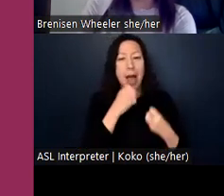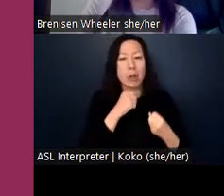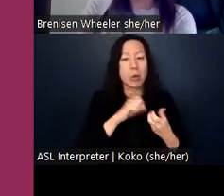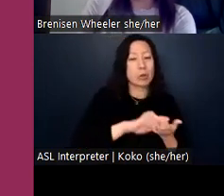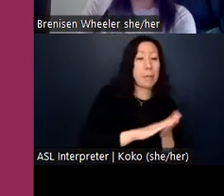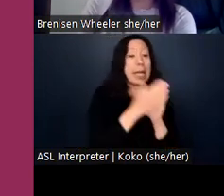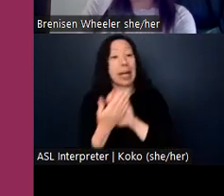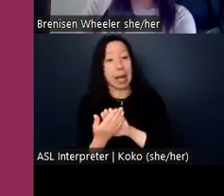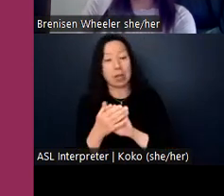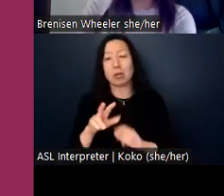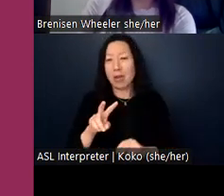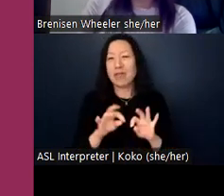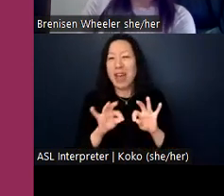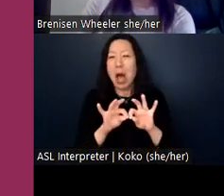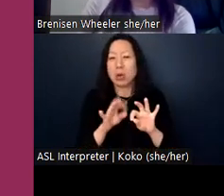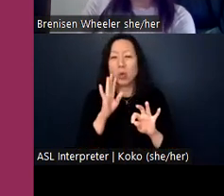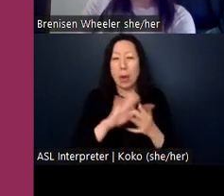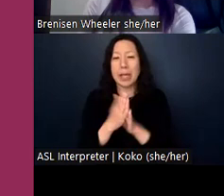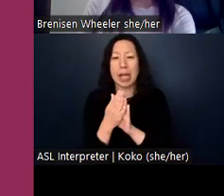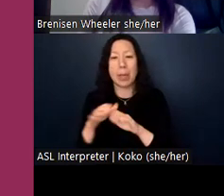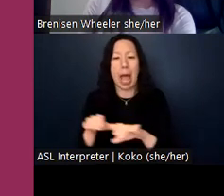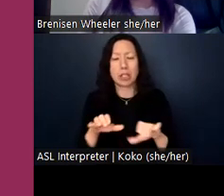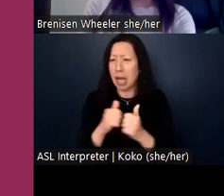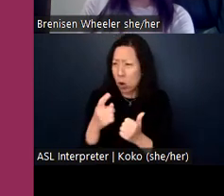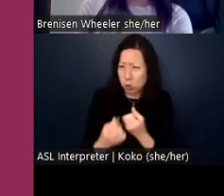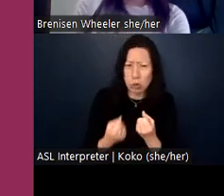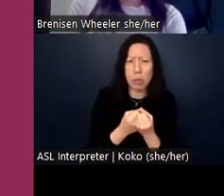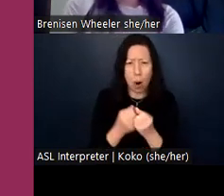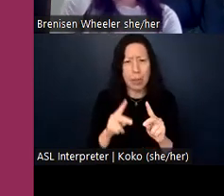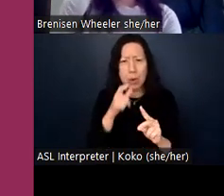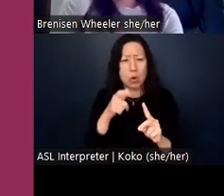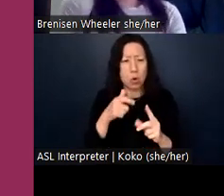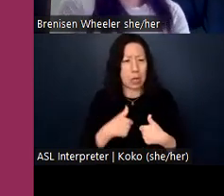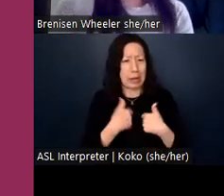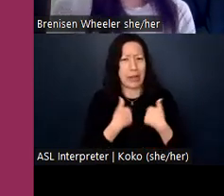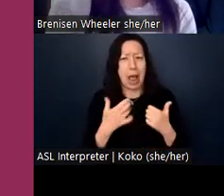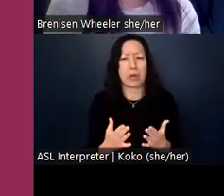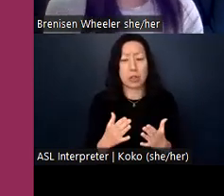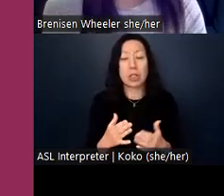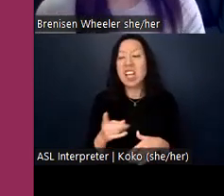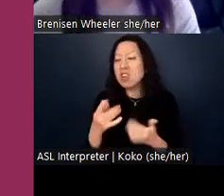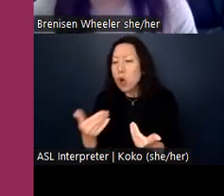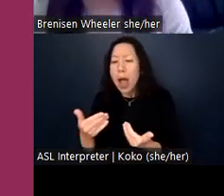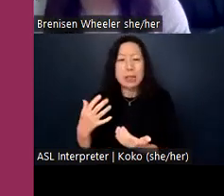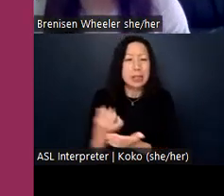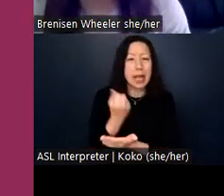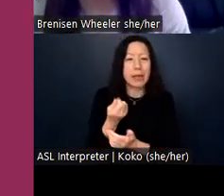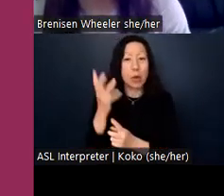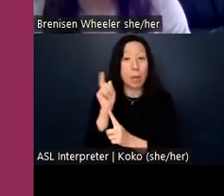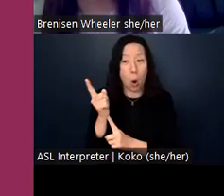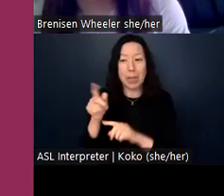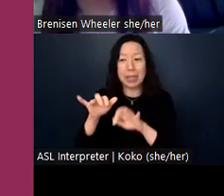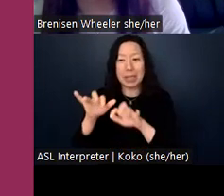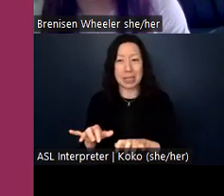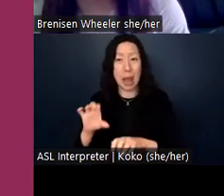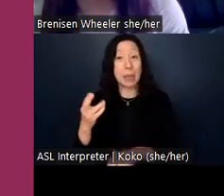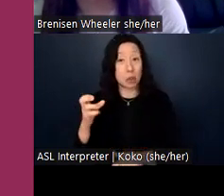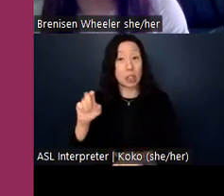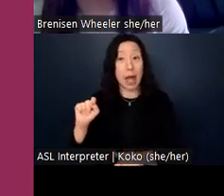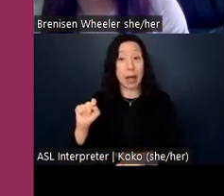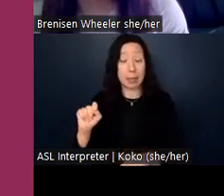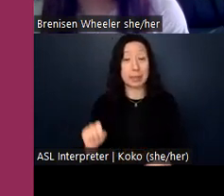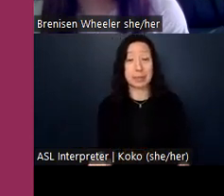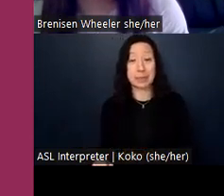13:21:45 So we'll take a few moments here to write those out in the Chat Pick one of